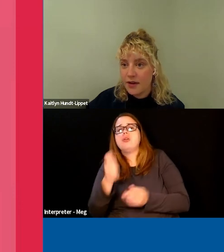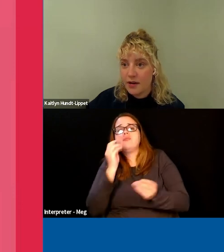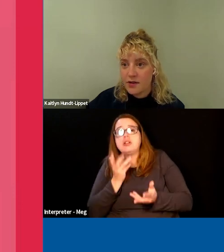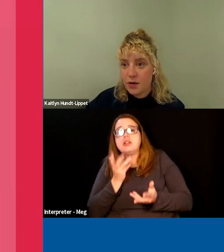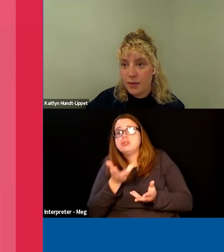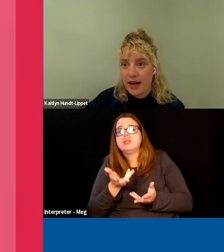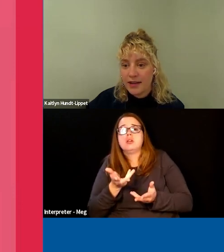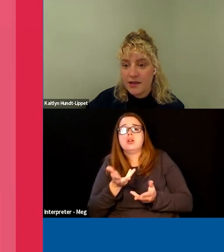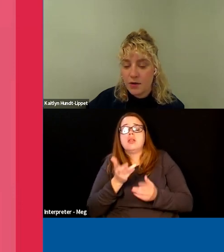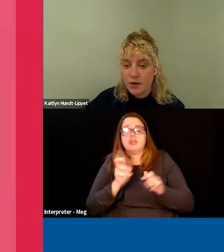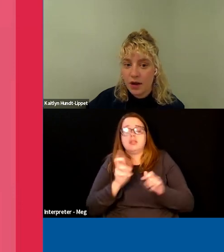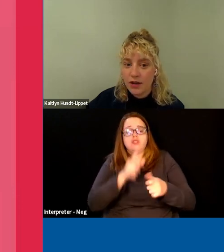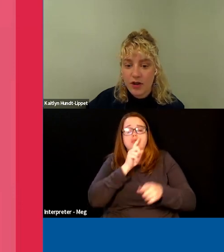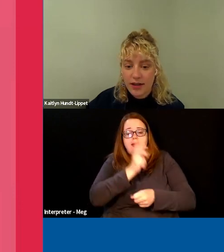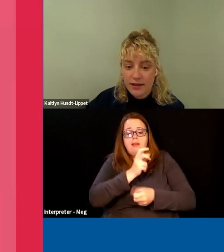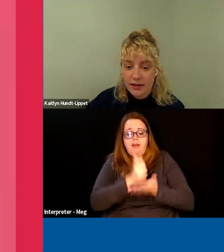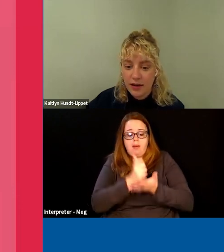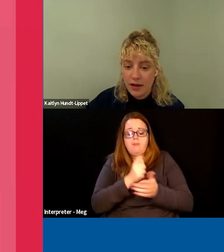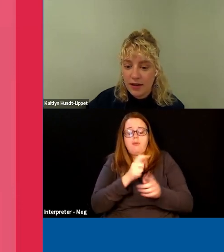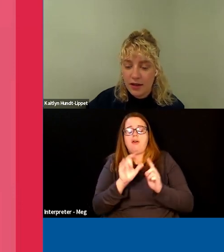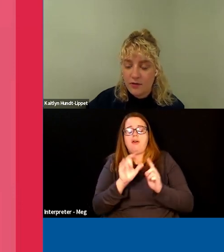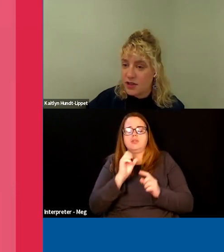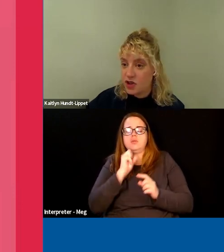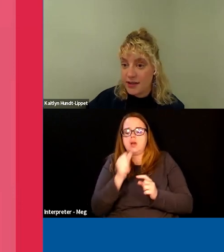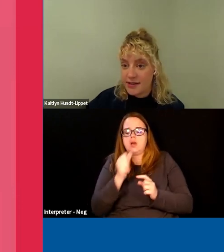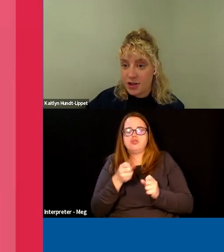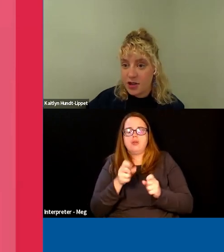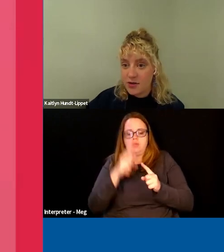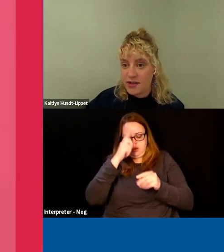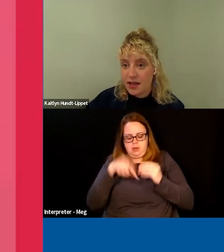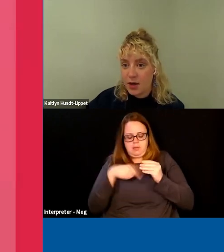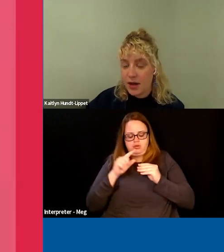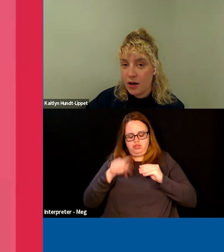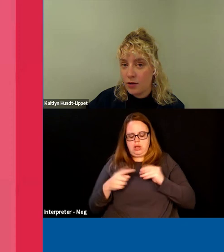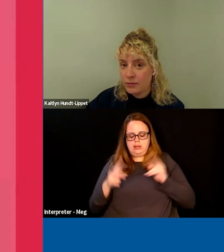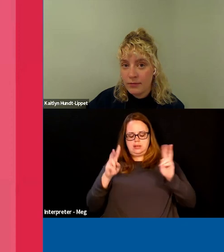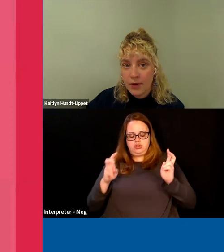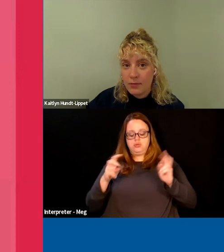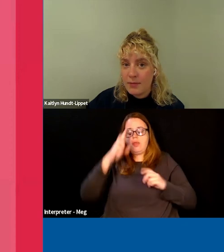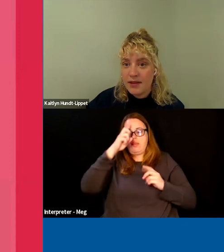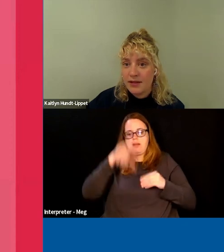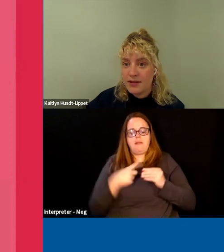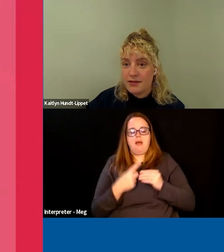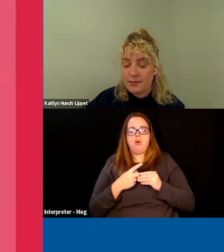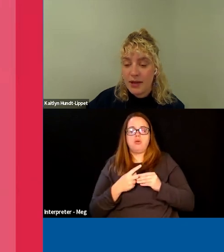but then also going back to not trying to think of just issues, thinking about maybe there's,